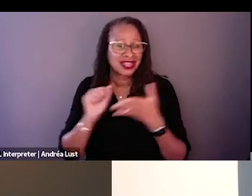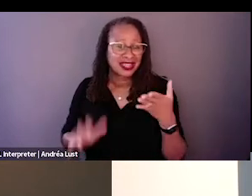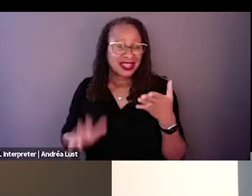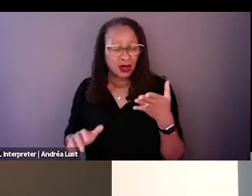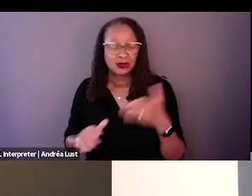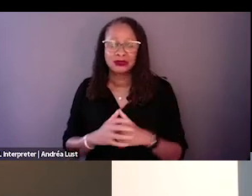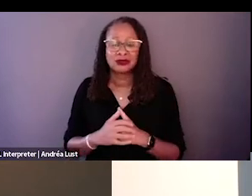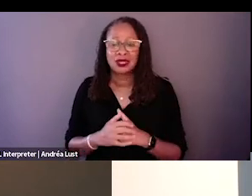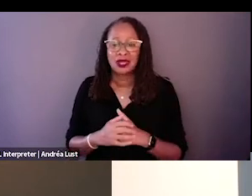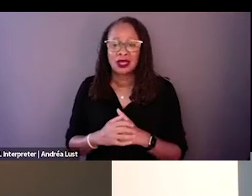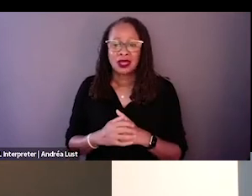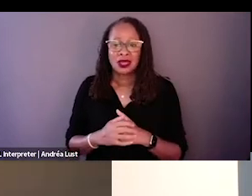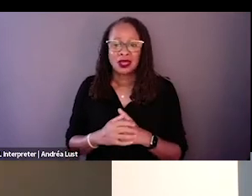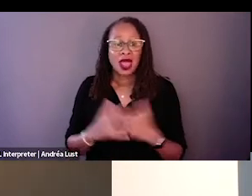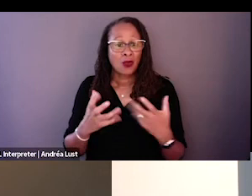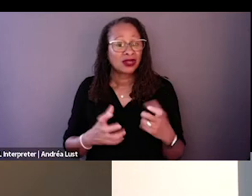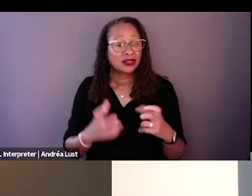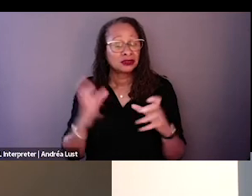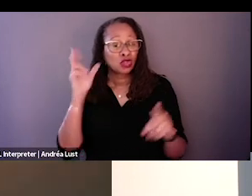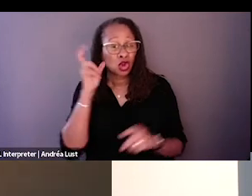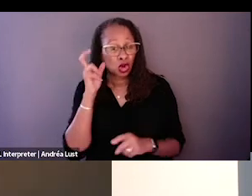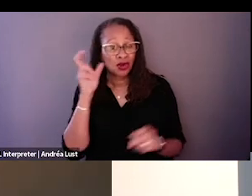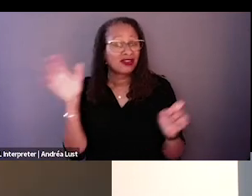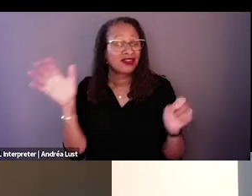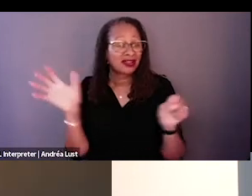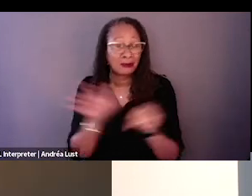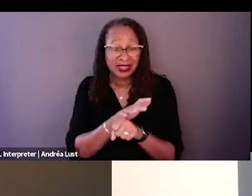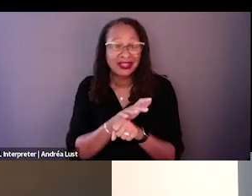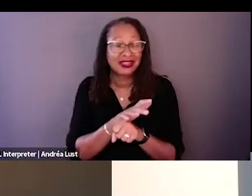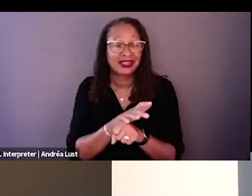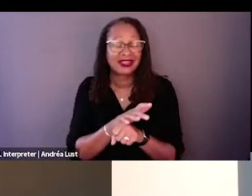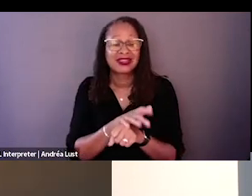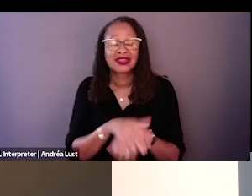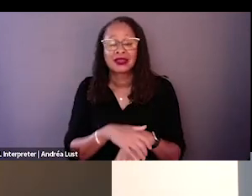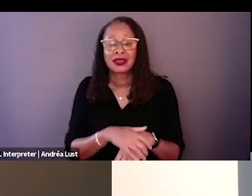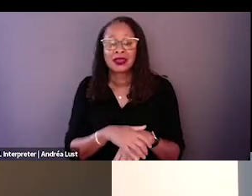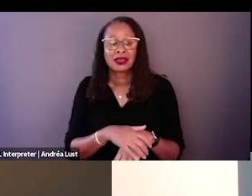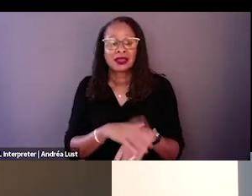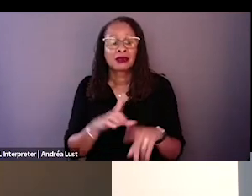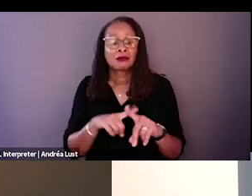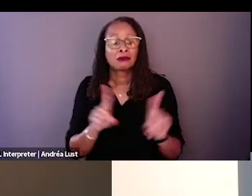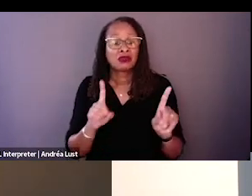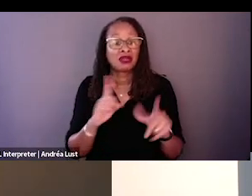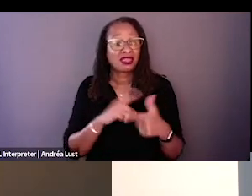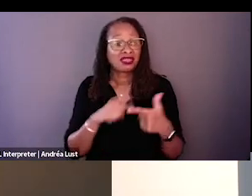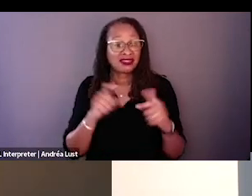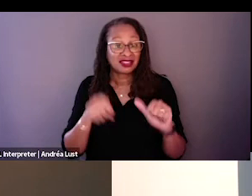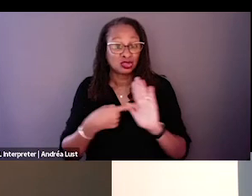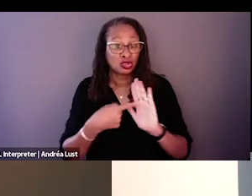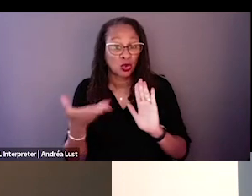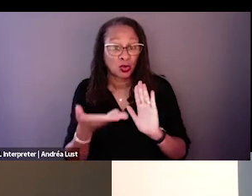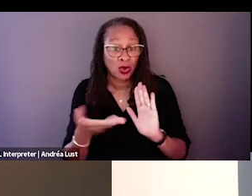Ella Taylor: It gets us to think -- it got me to think how history is told in general.